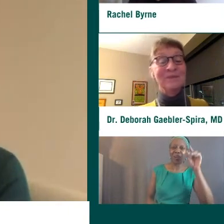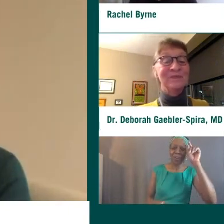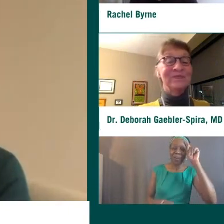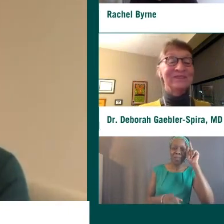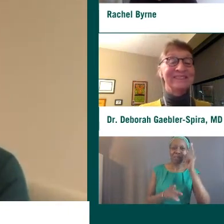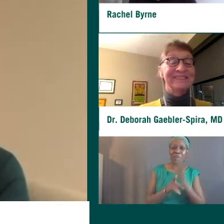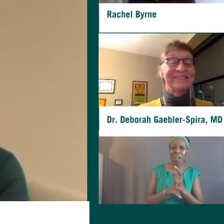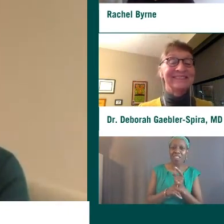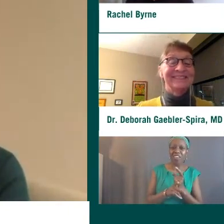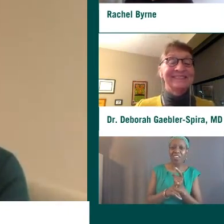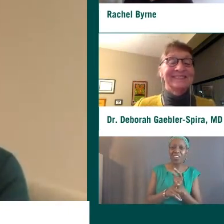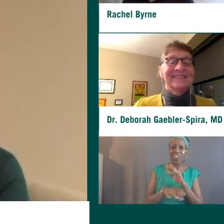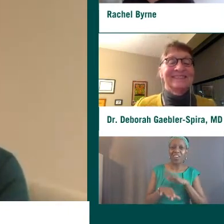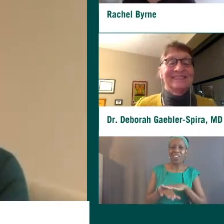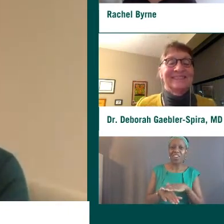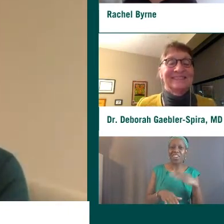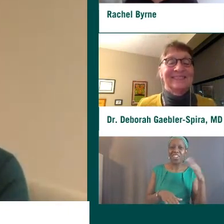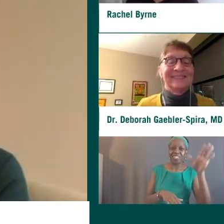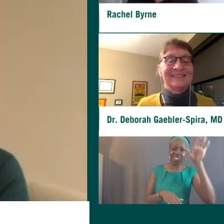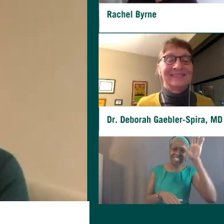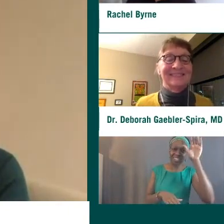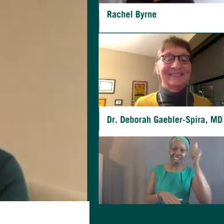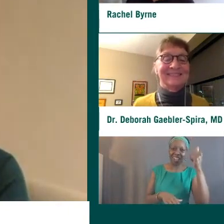and say hi. How dis your relationship with your little brother?